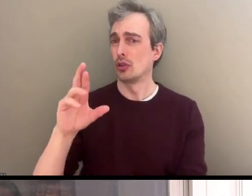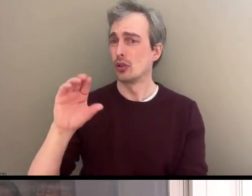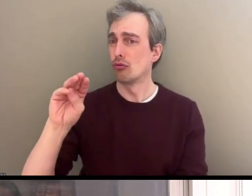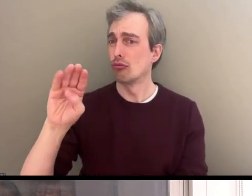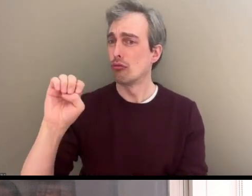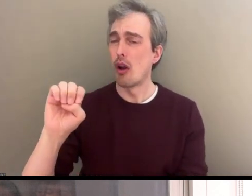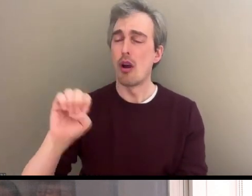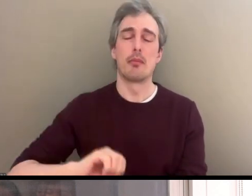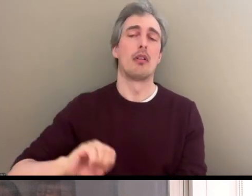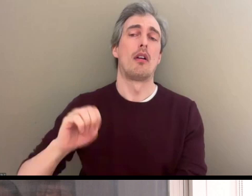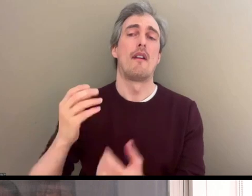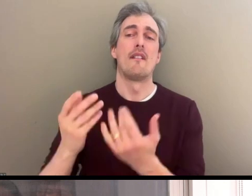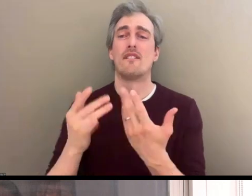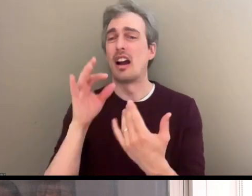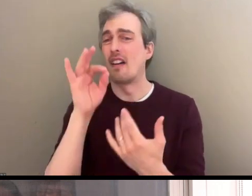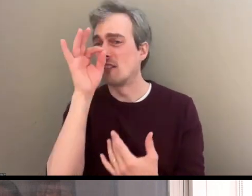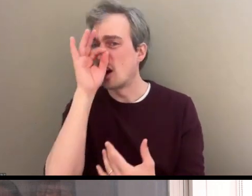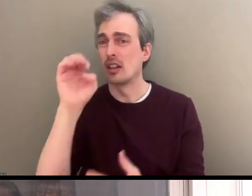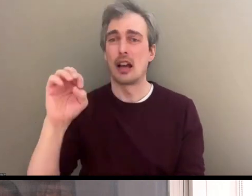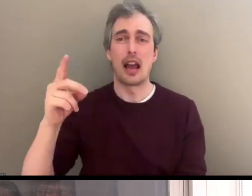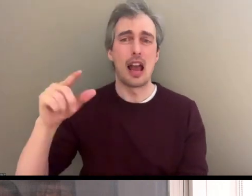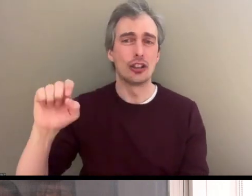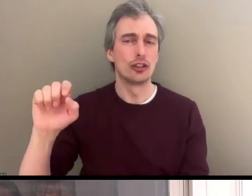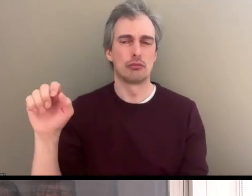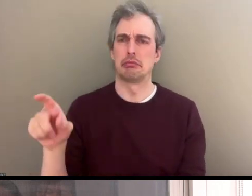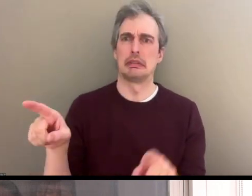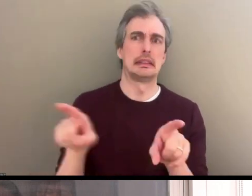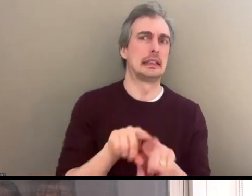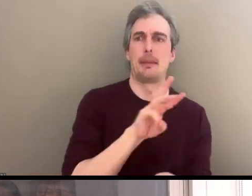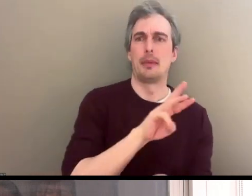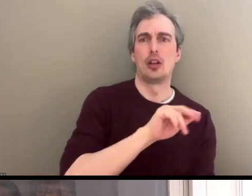And then it's also designed to help developers, designers, testers,